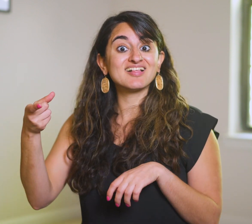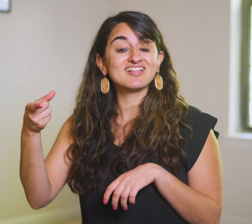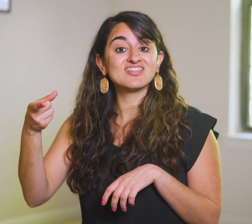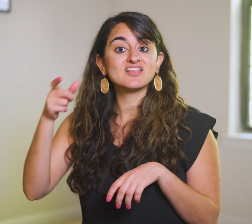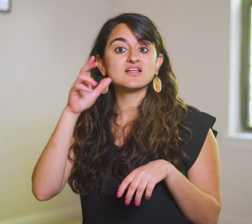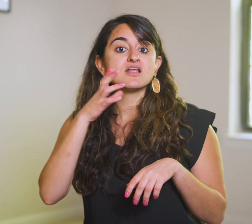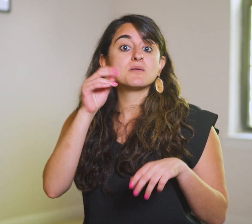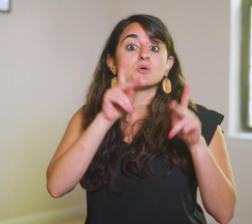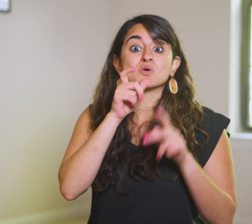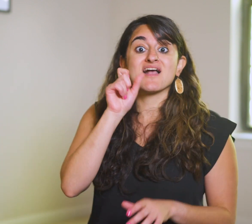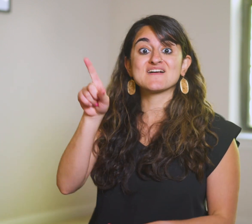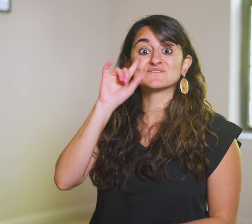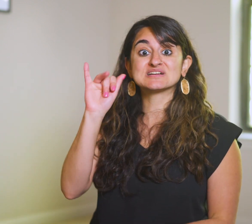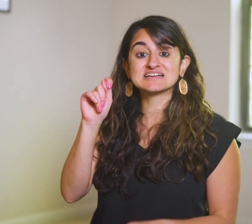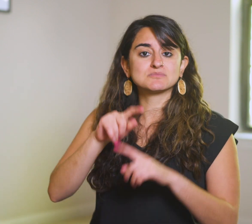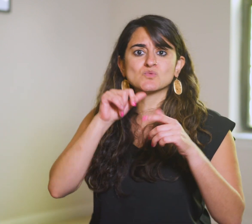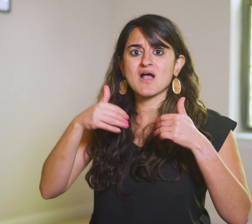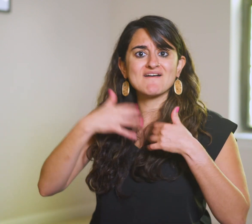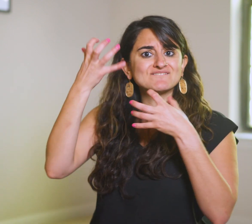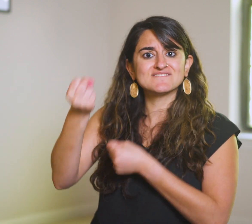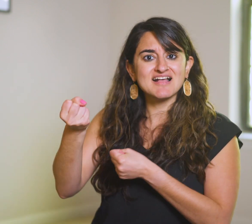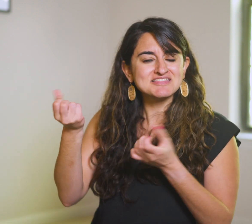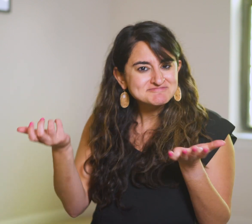and people who do ask for it but don’t have faith.